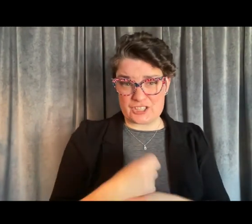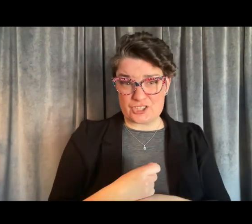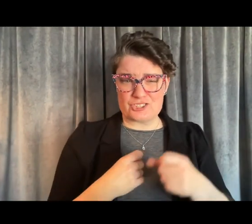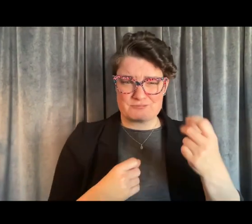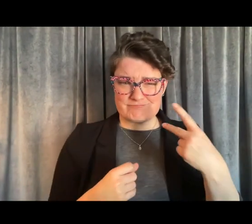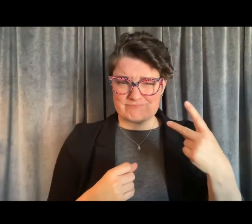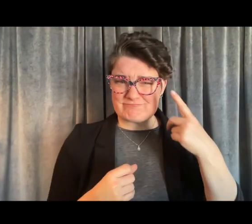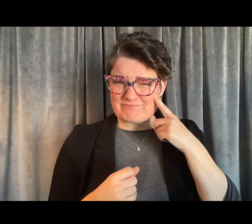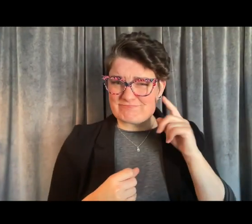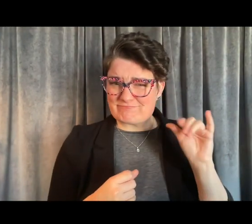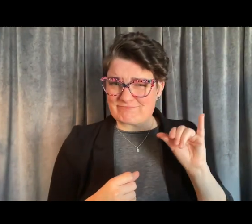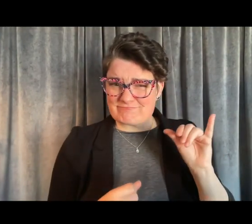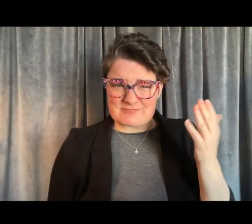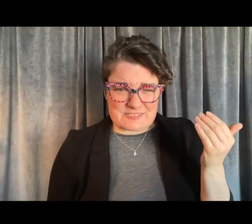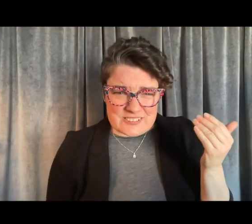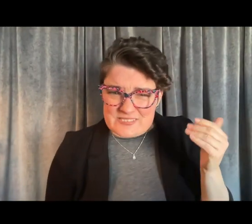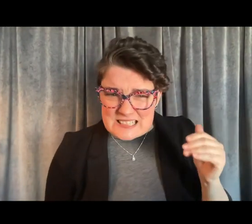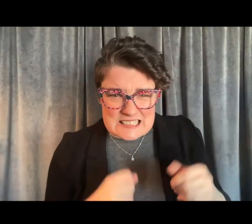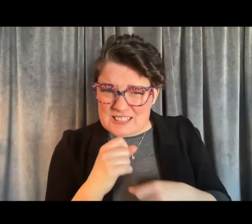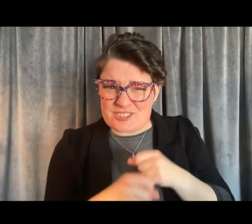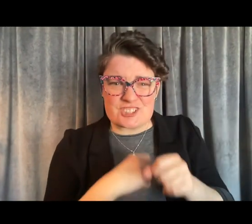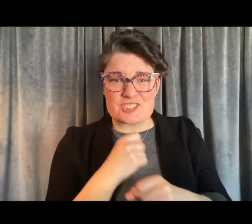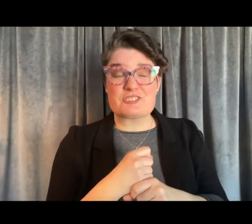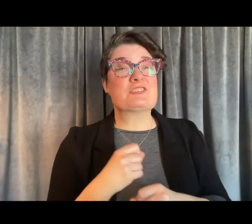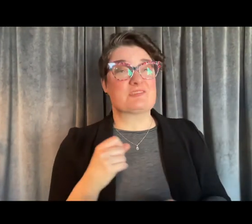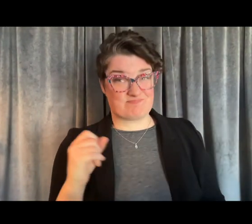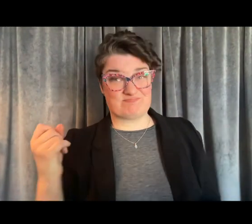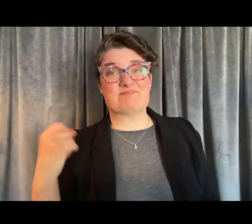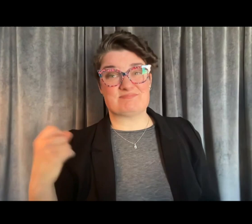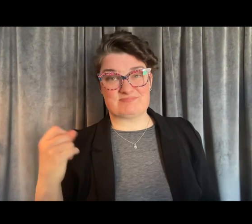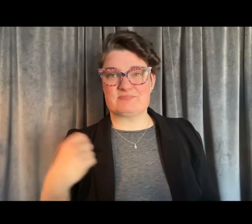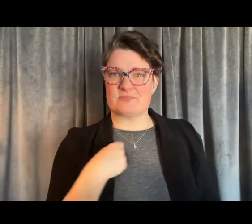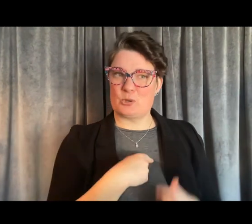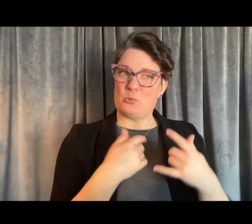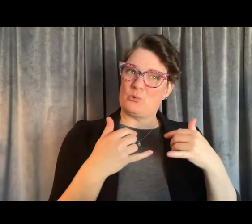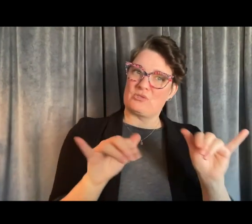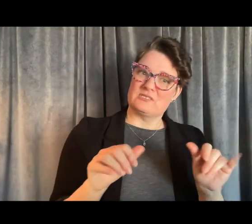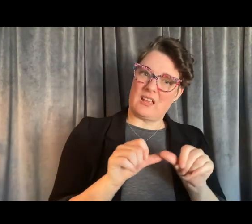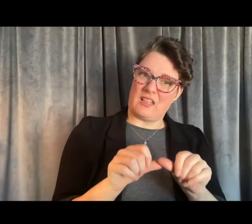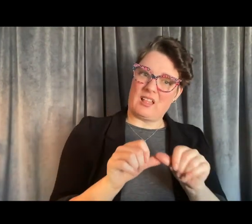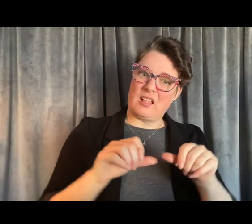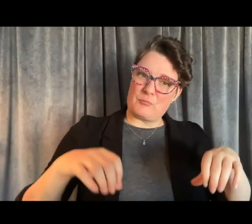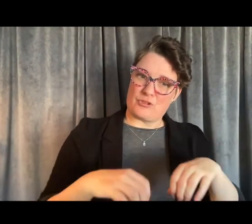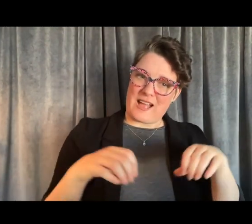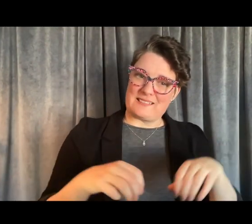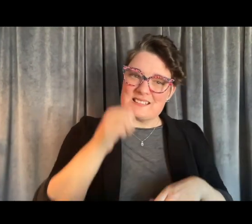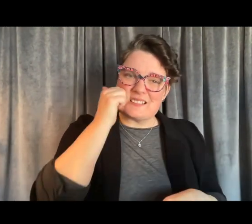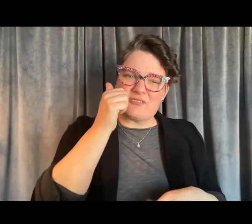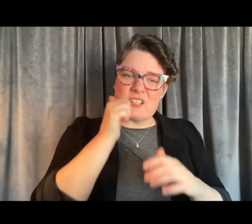it's been like 15 or something. Rebekah: Yeah. Socket: And we're still practicing every day, how to heal, how to embody,